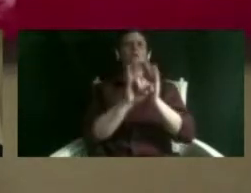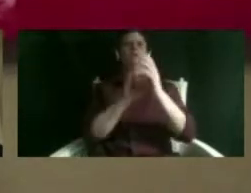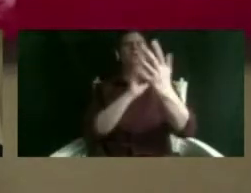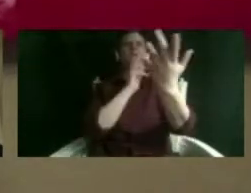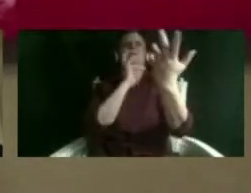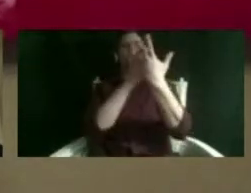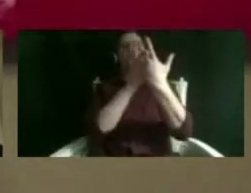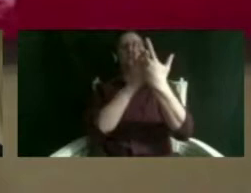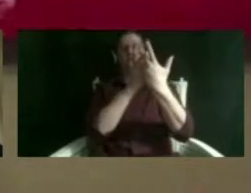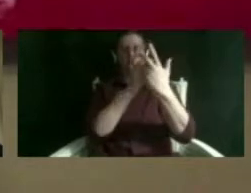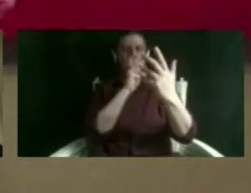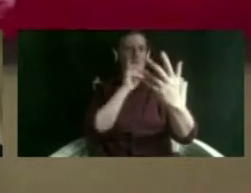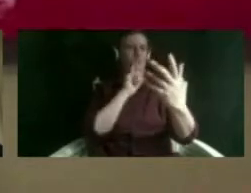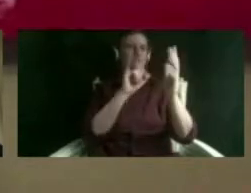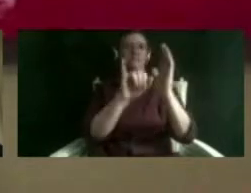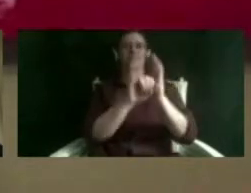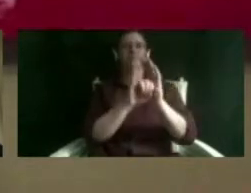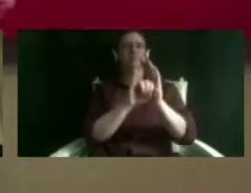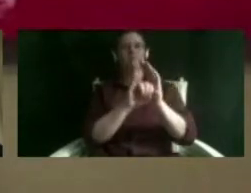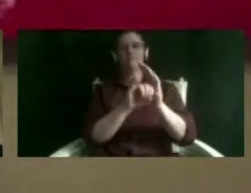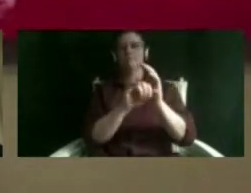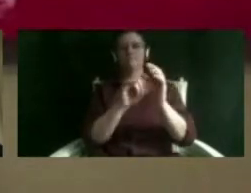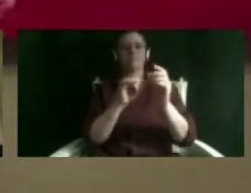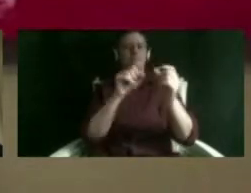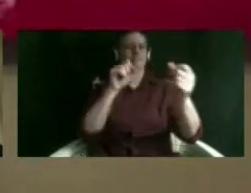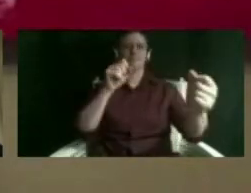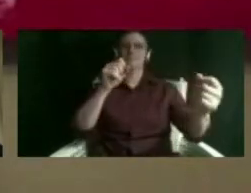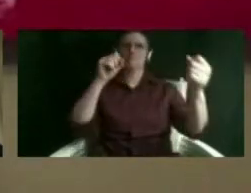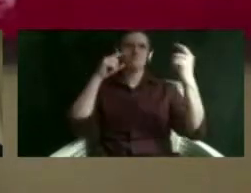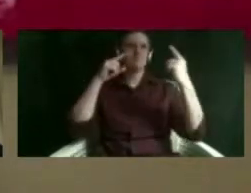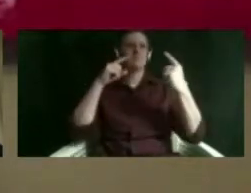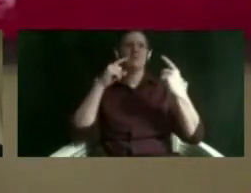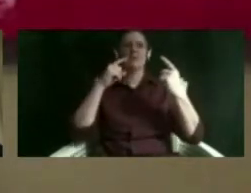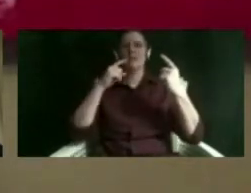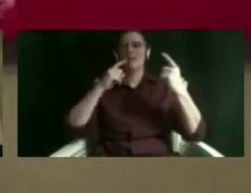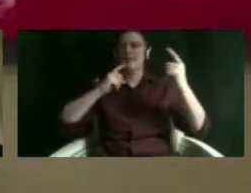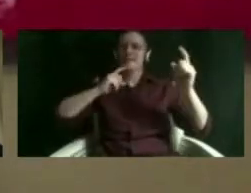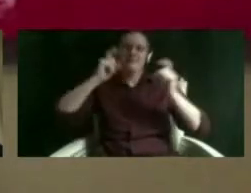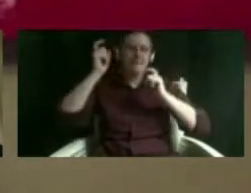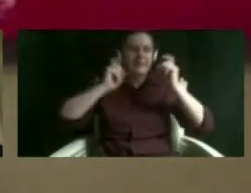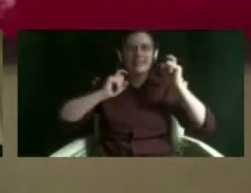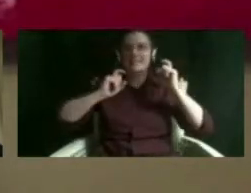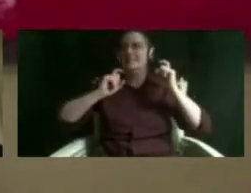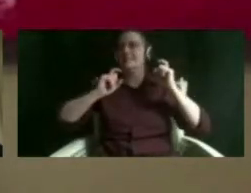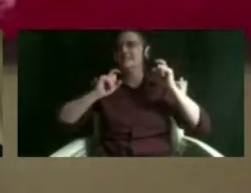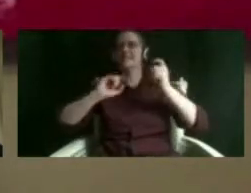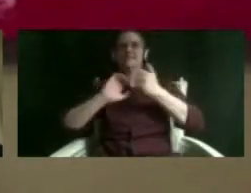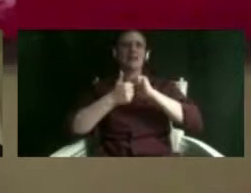uh it just the the faces the way that they were presenting themselves the you know they're these